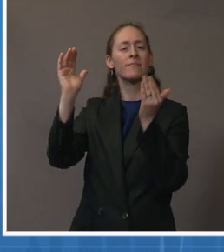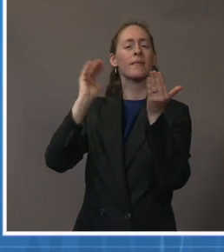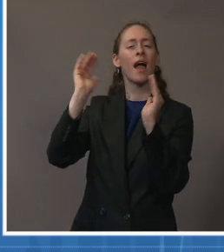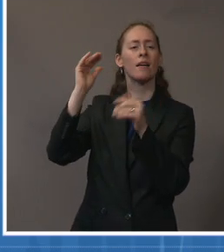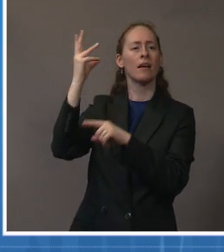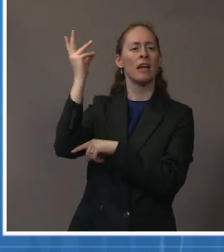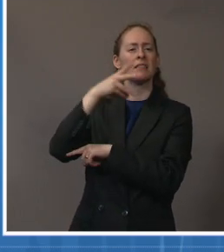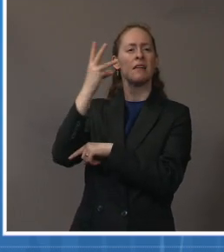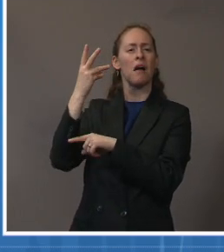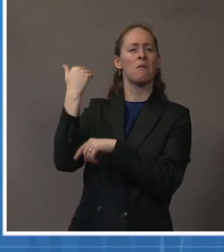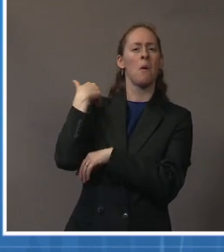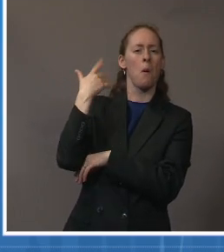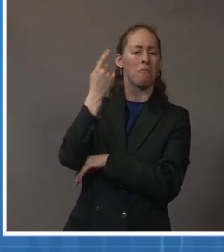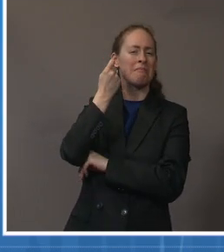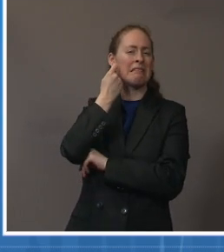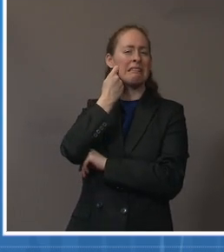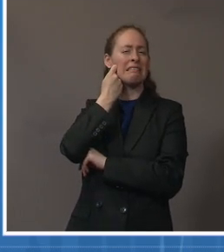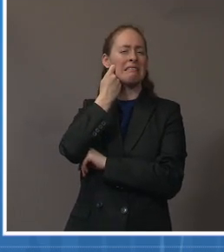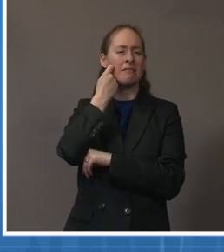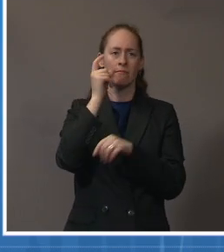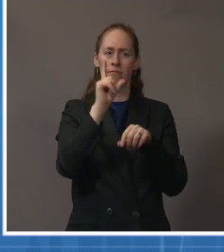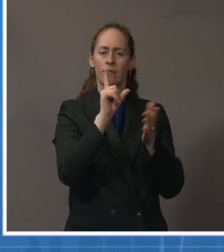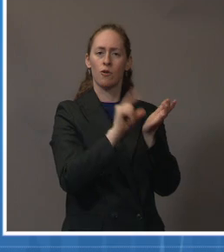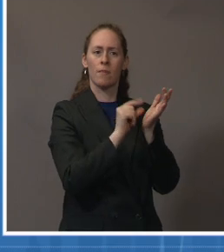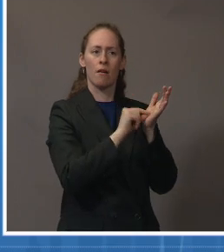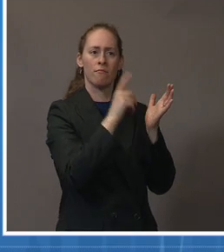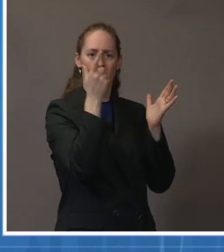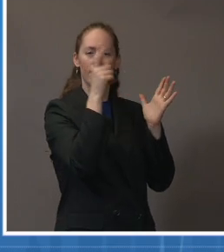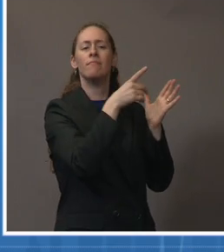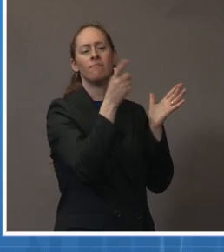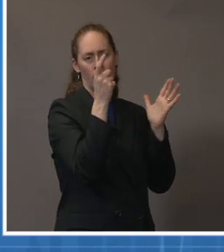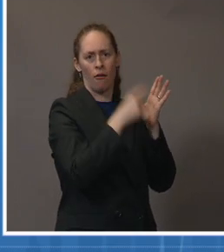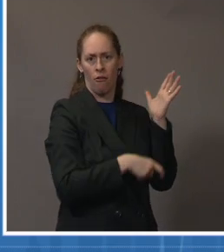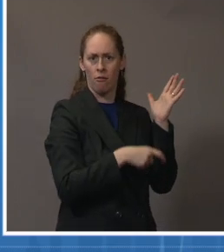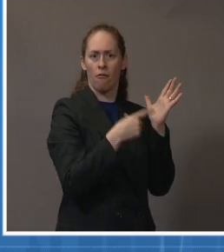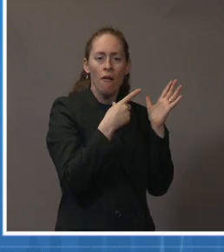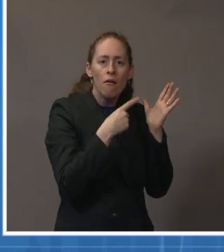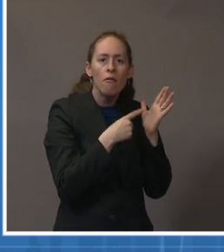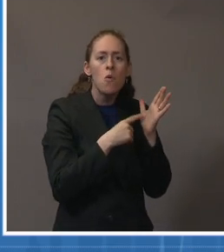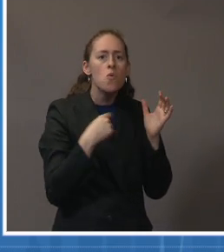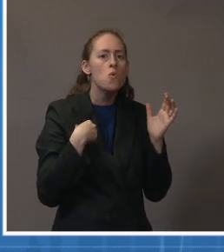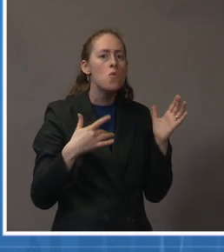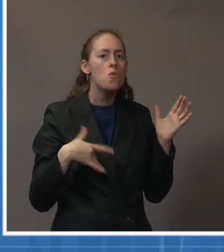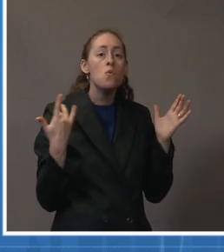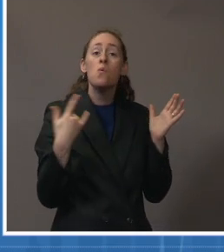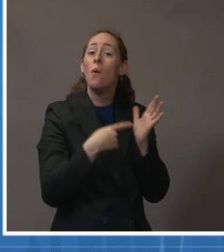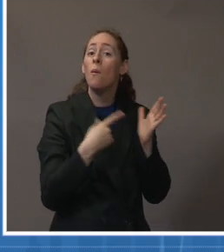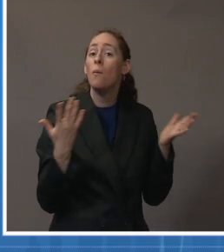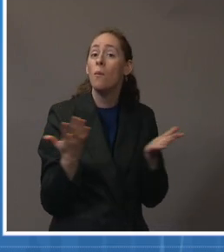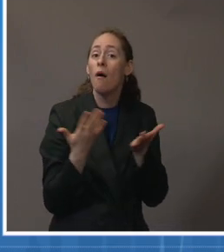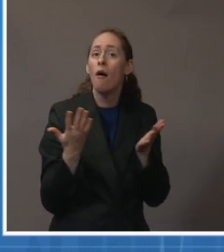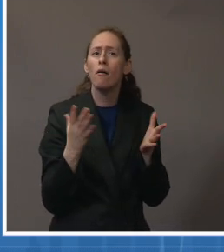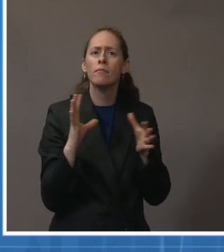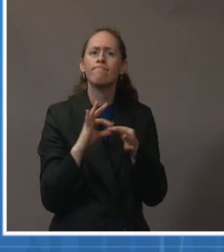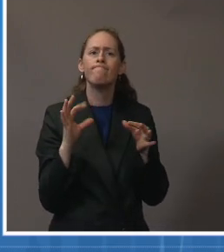some very interesting and exciting data has been published. And that is: A randomized placebo-controlled phase